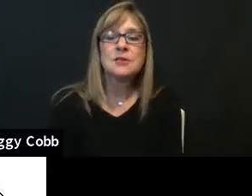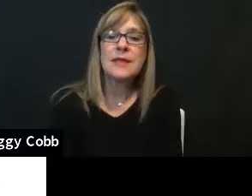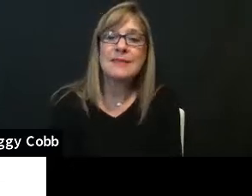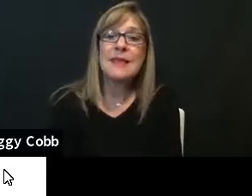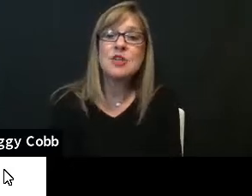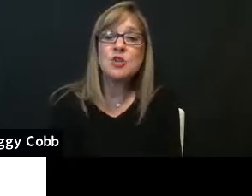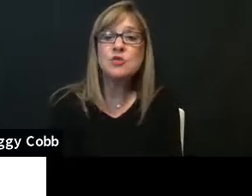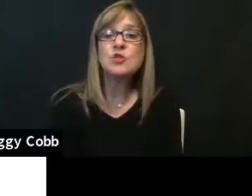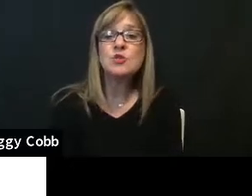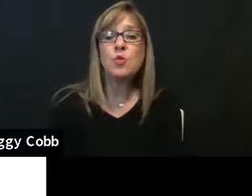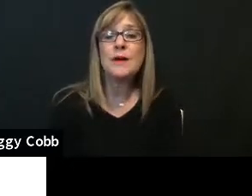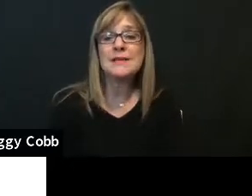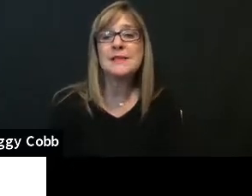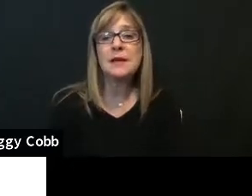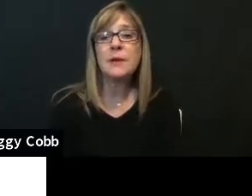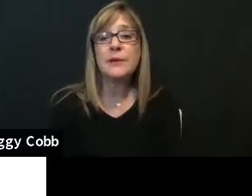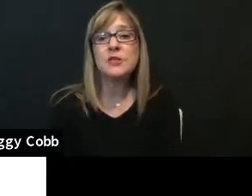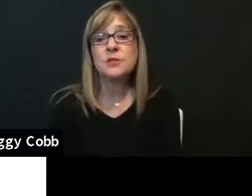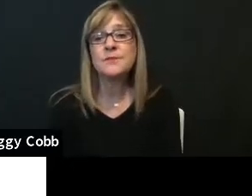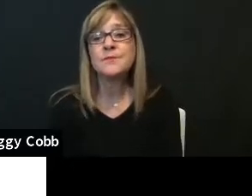so that they get used to what is the accommodation.